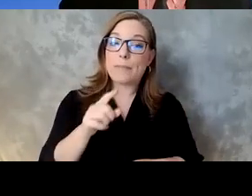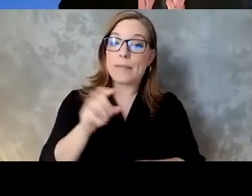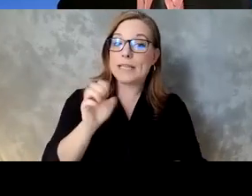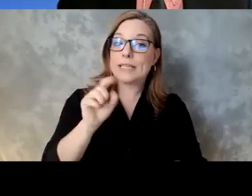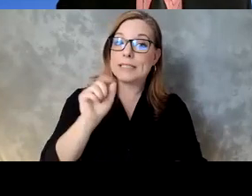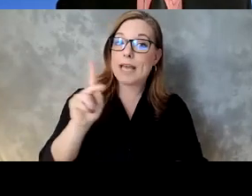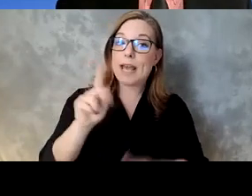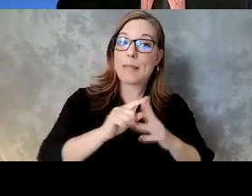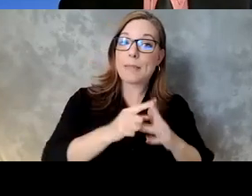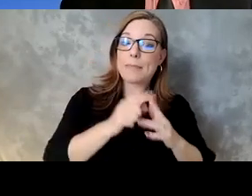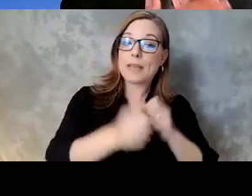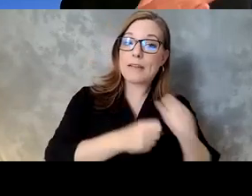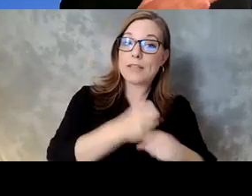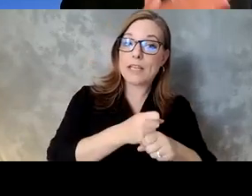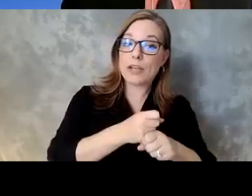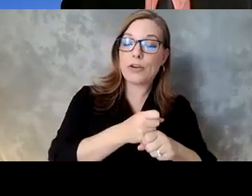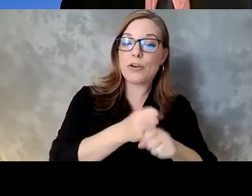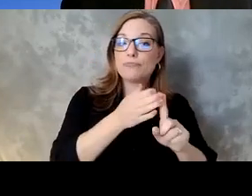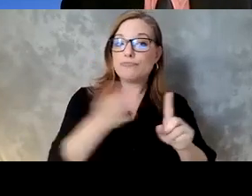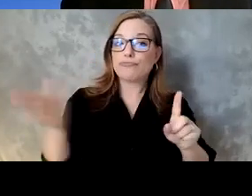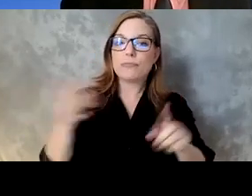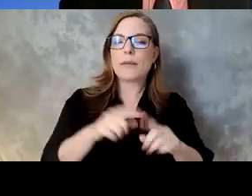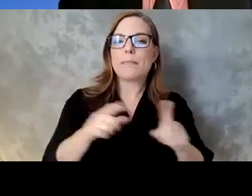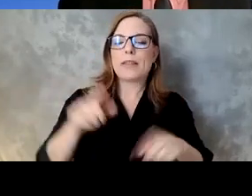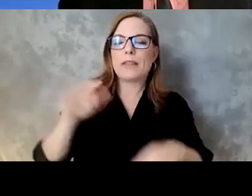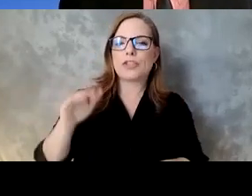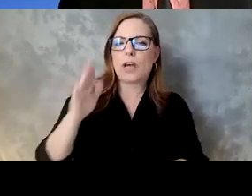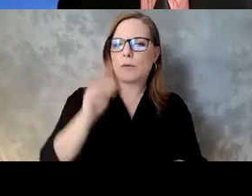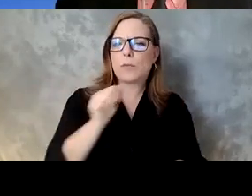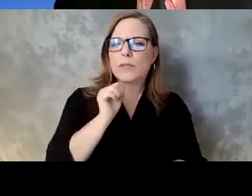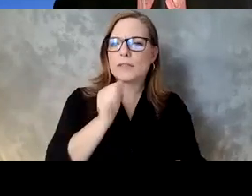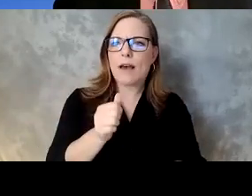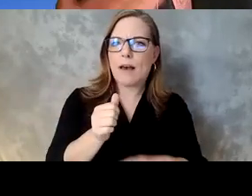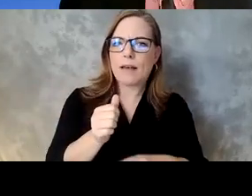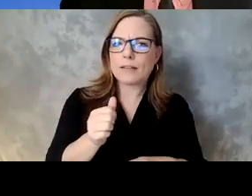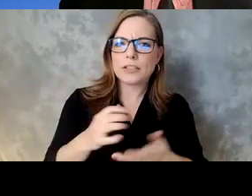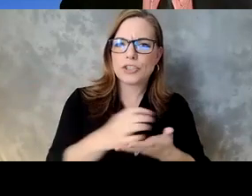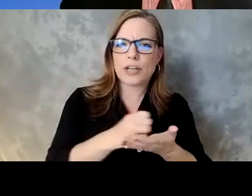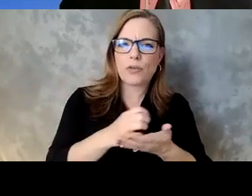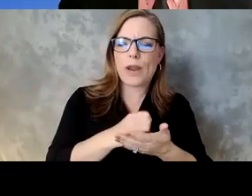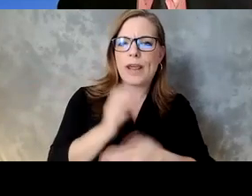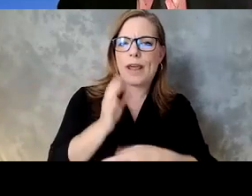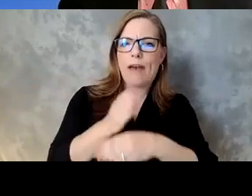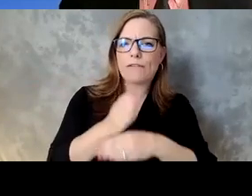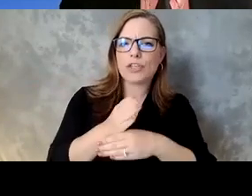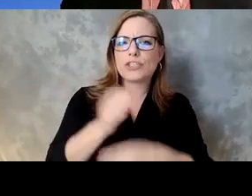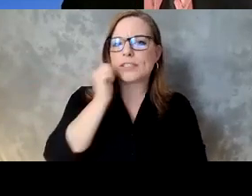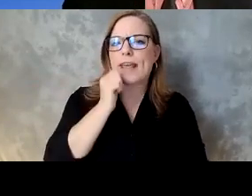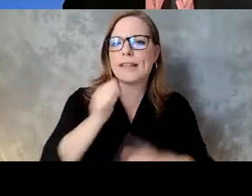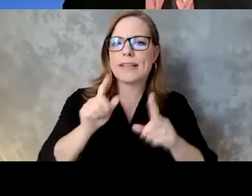year but the child would not generate average daily attendance or ADA until their fifth